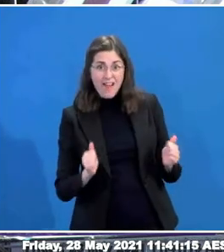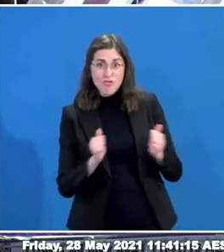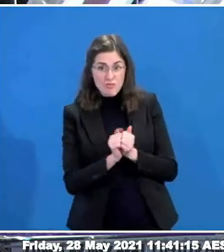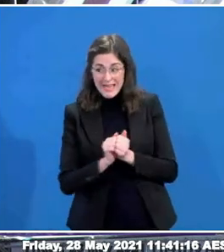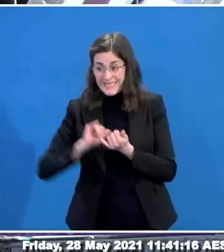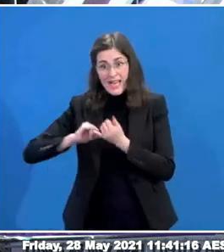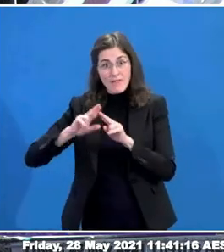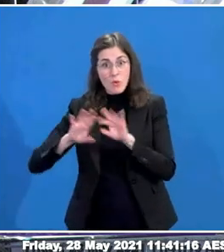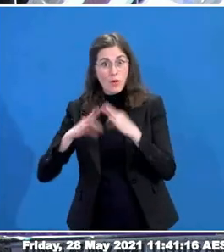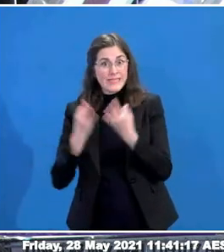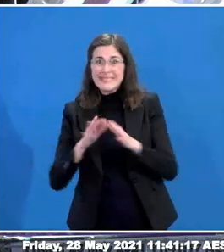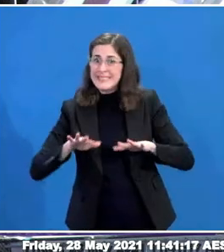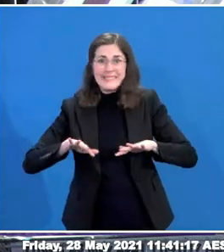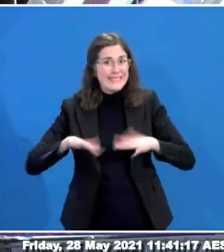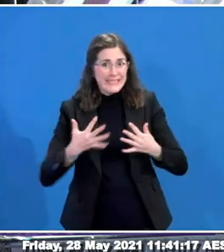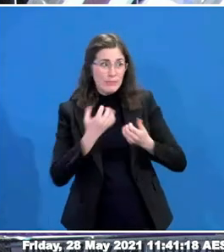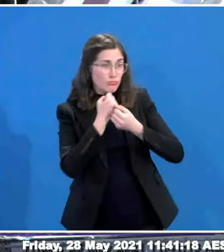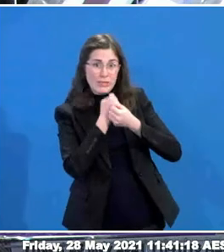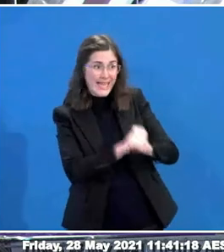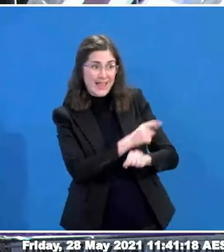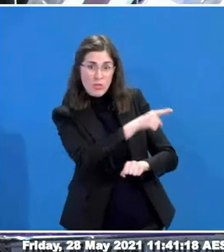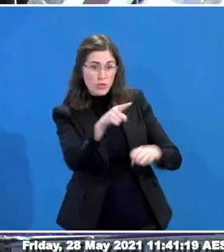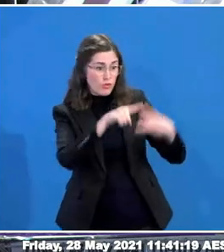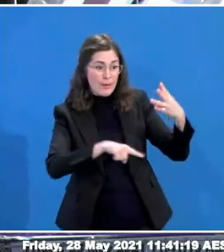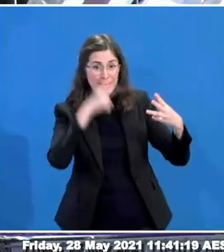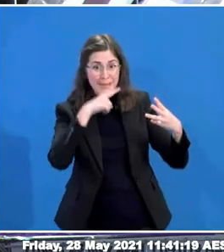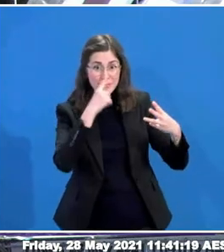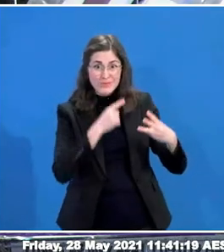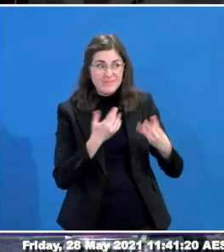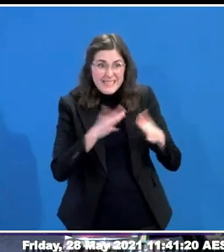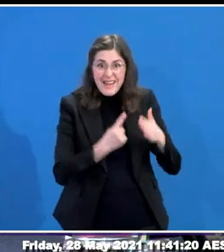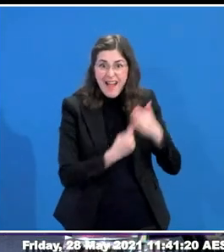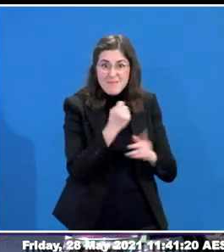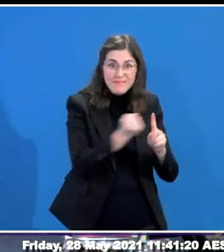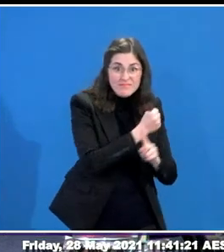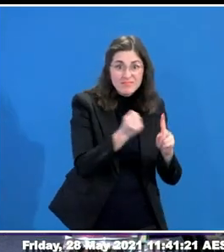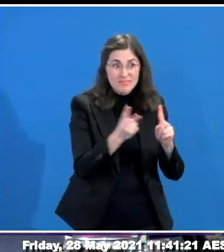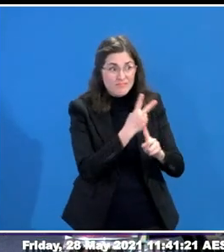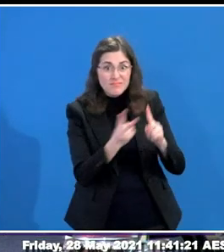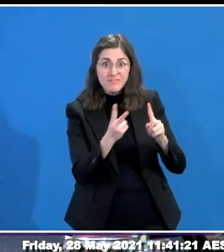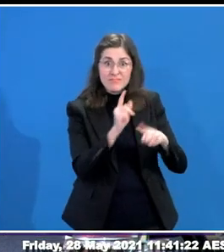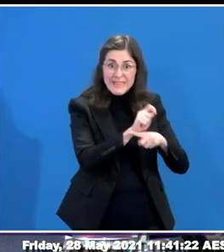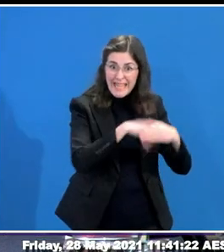Carl and Chen from violence and abuse in their own home? Yes, I do accept that.